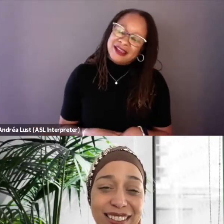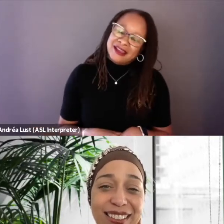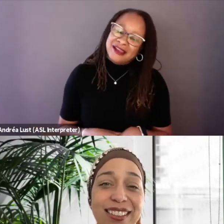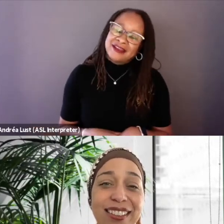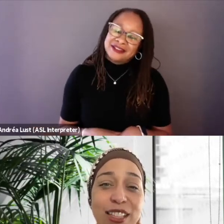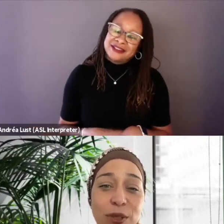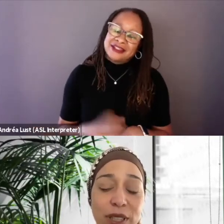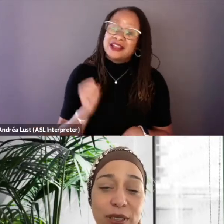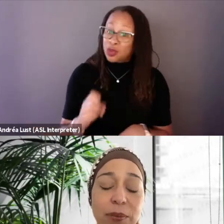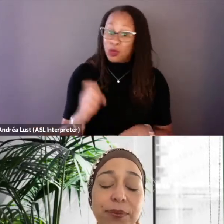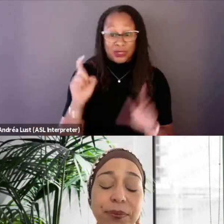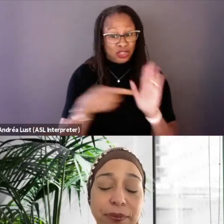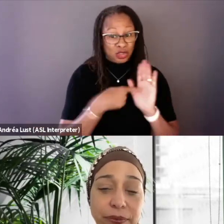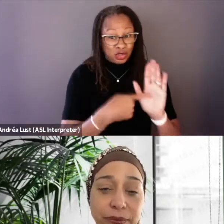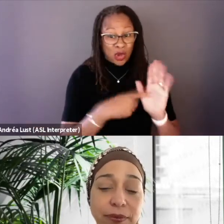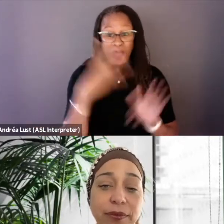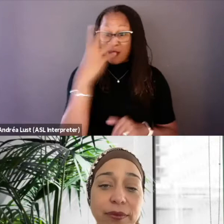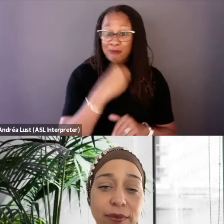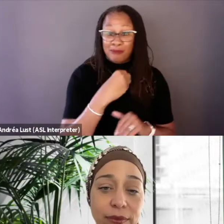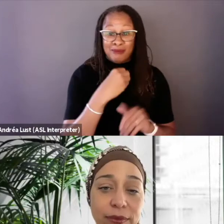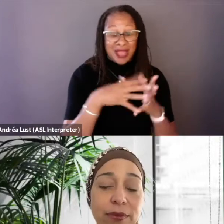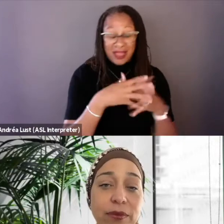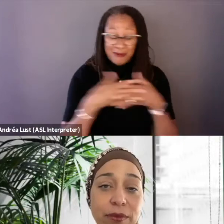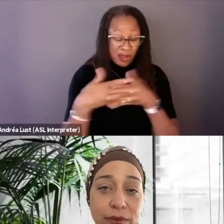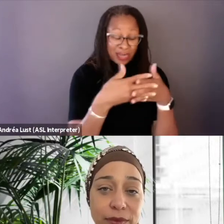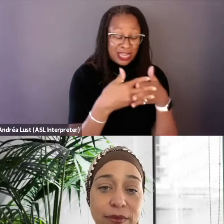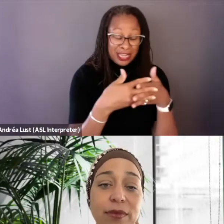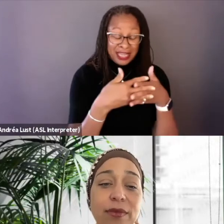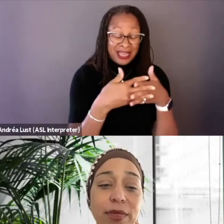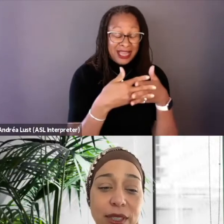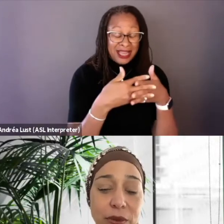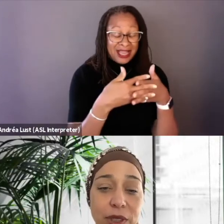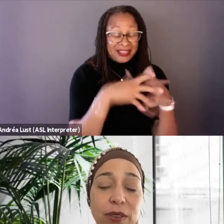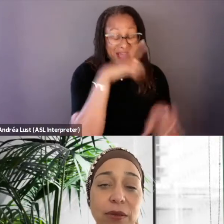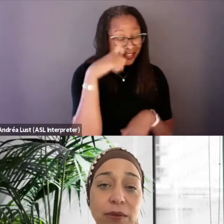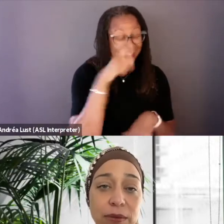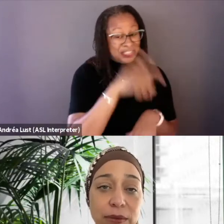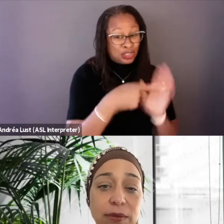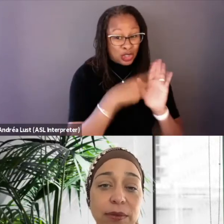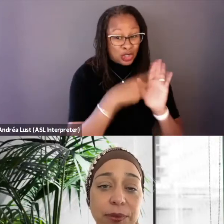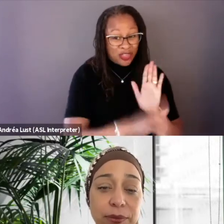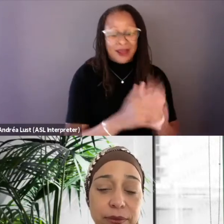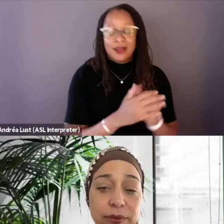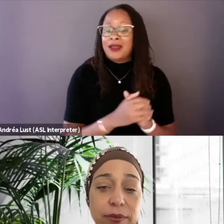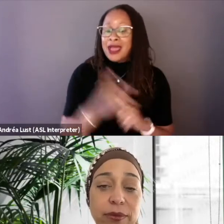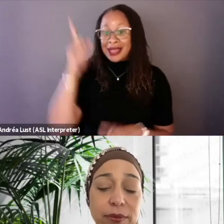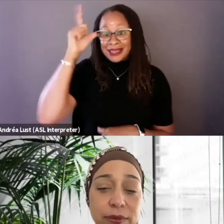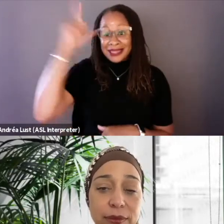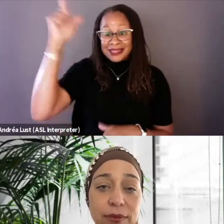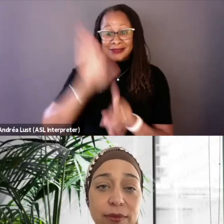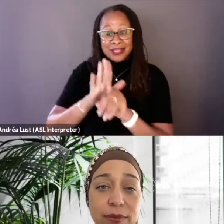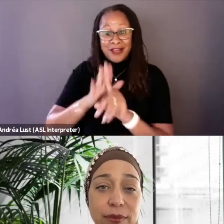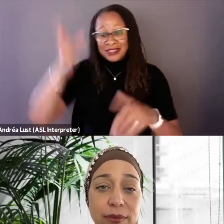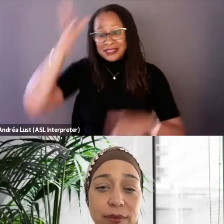America the ugly, the same thing with Lincoln. Lincoln was a human being but he was also a great president, you know, because if you're starting there,